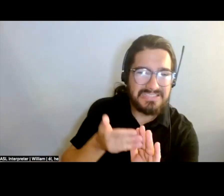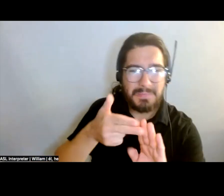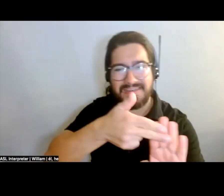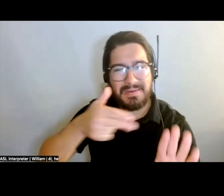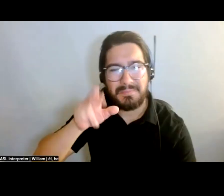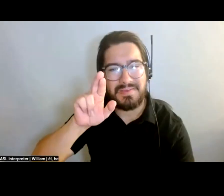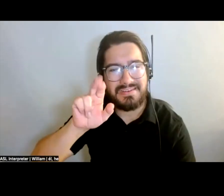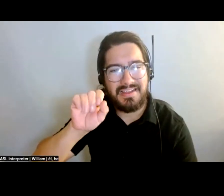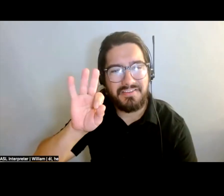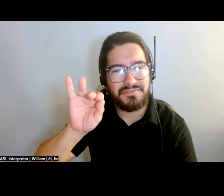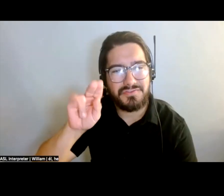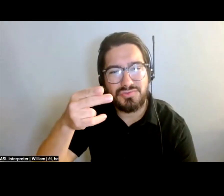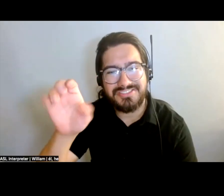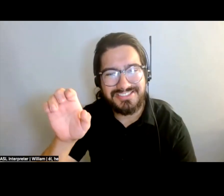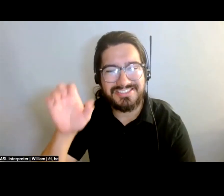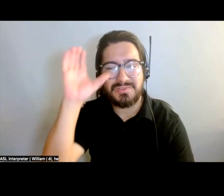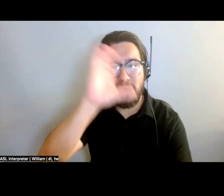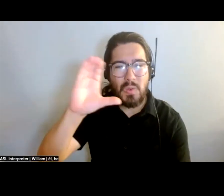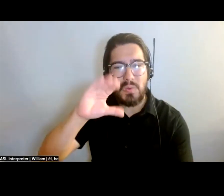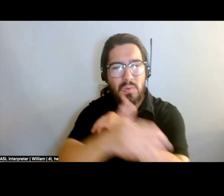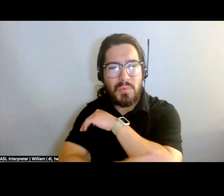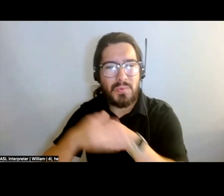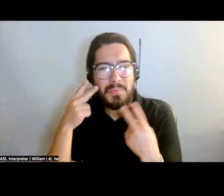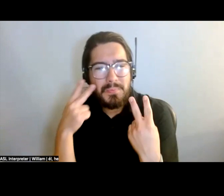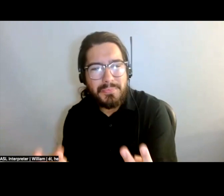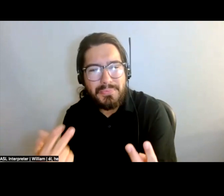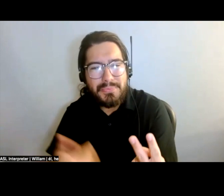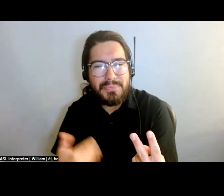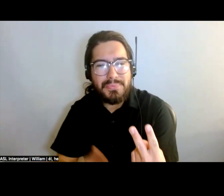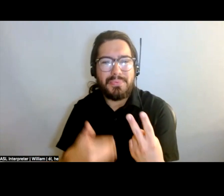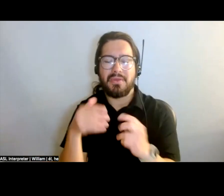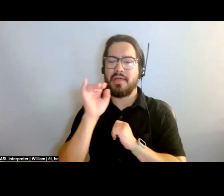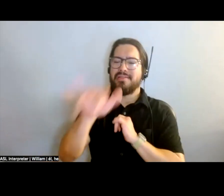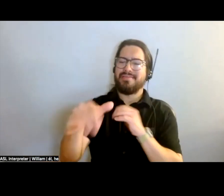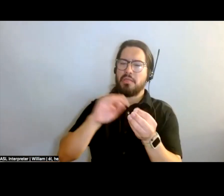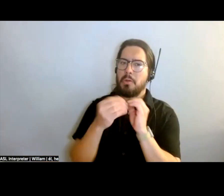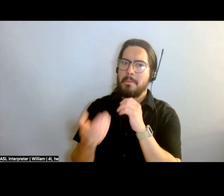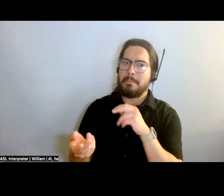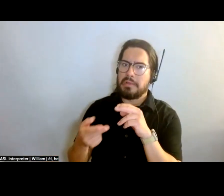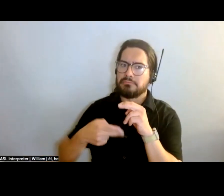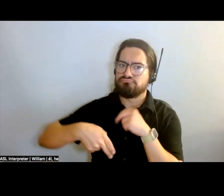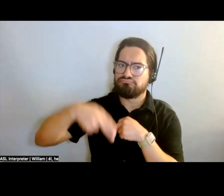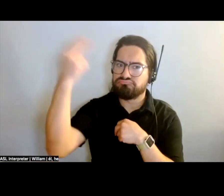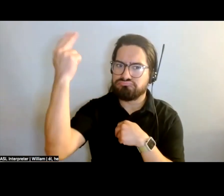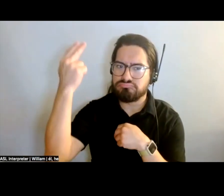countries that you're trying to go to that number is definitely much higher. So, you know, it's a full-blown migratory refugee crisis.